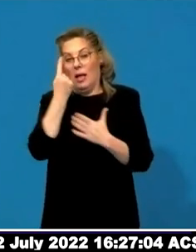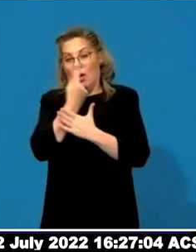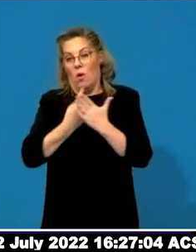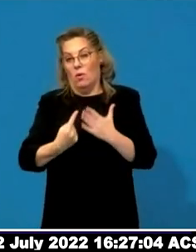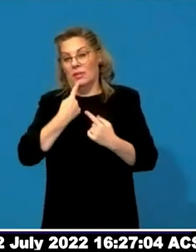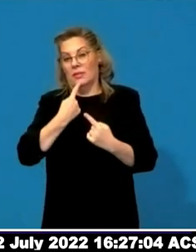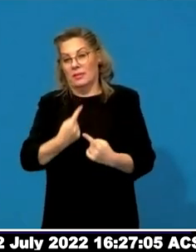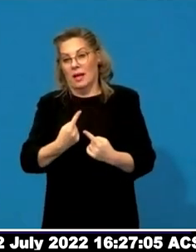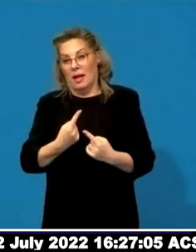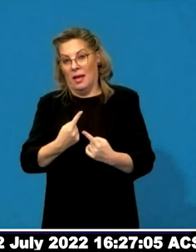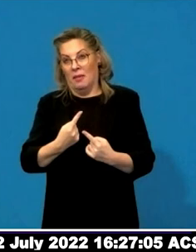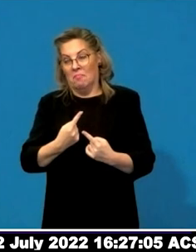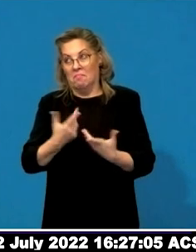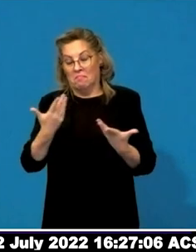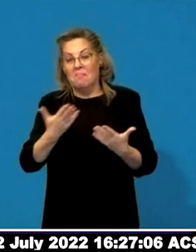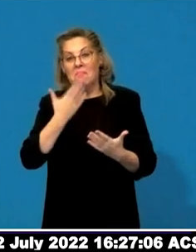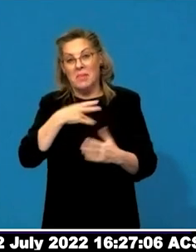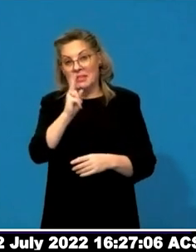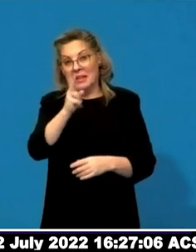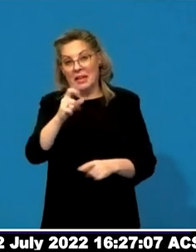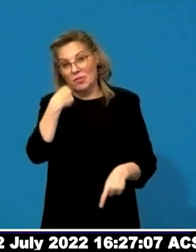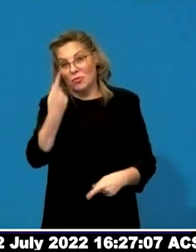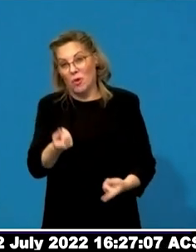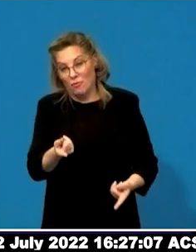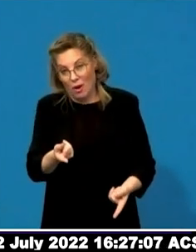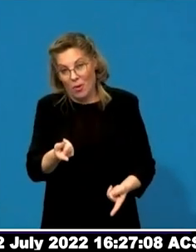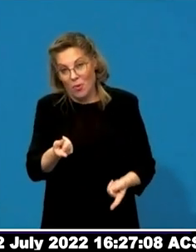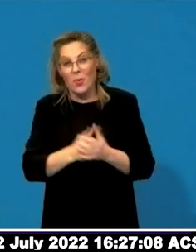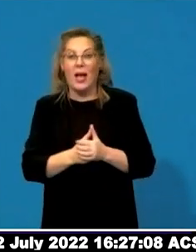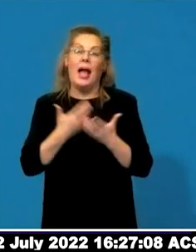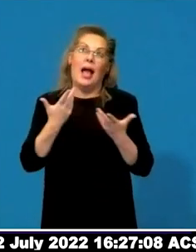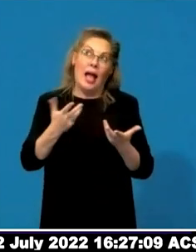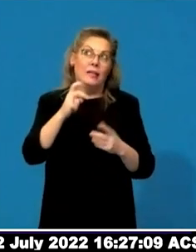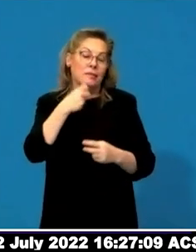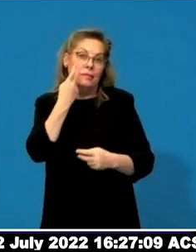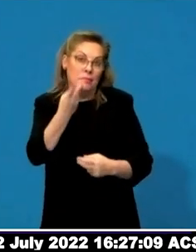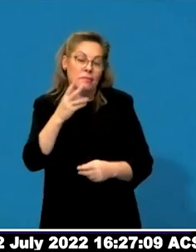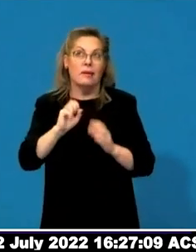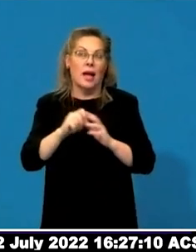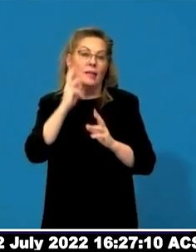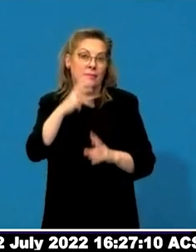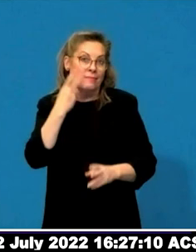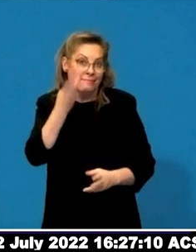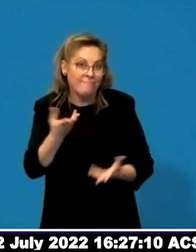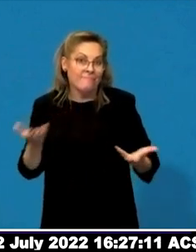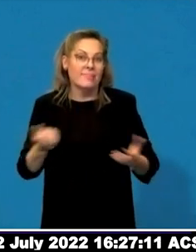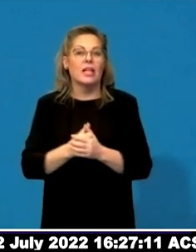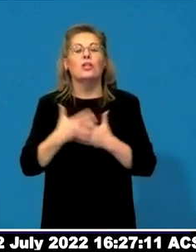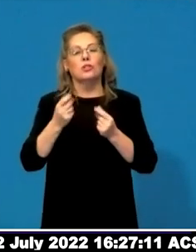to do the same thing again tomorrow, Thursday and quite possibly Friday as well. So we will adjourn until 10 o'clock tomorrow.